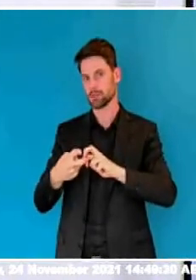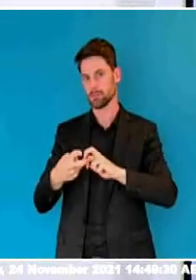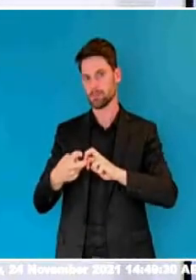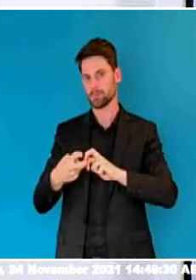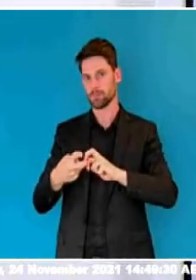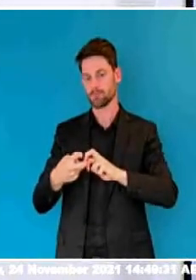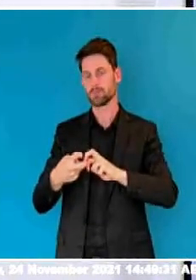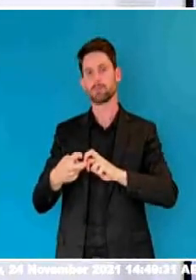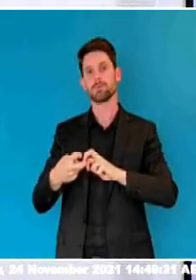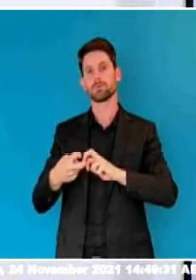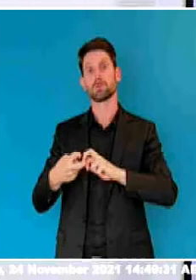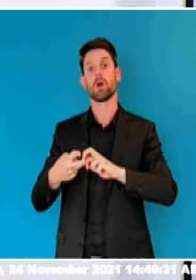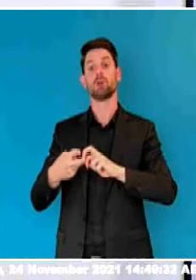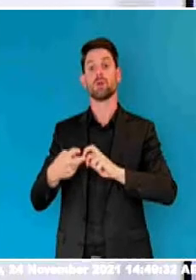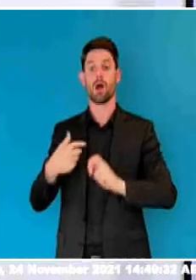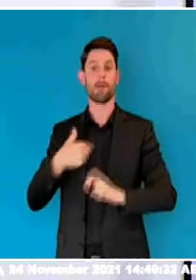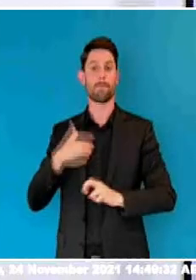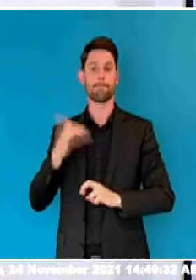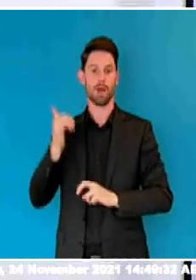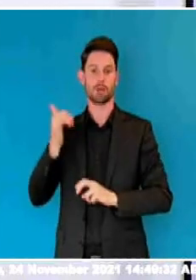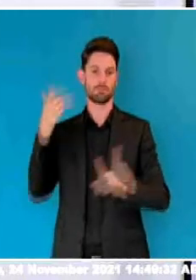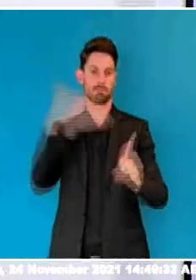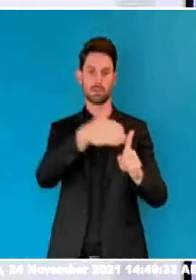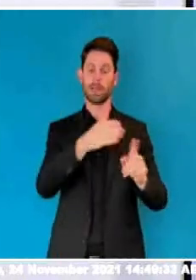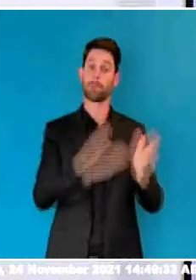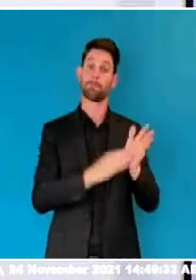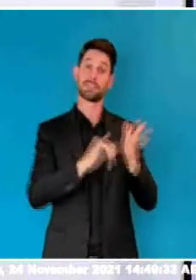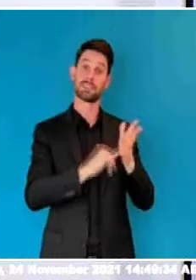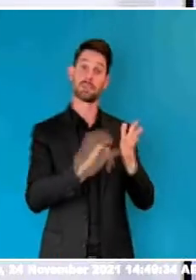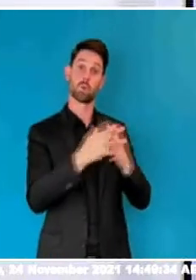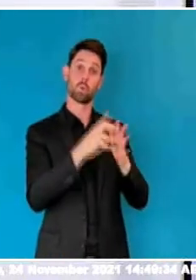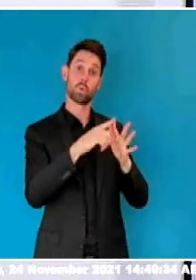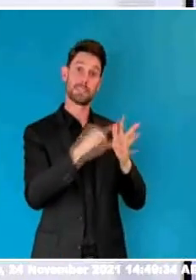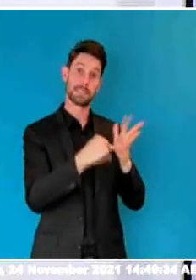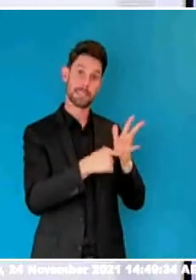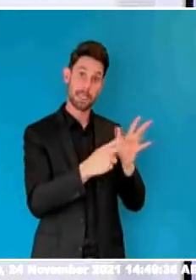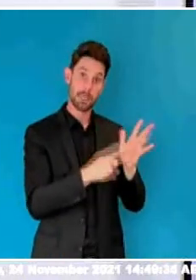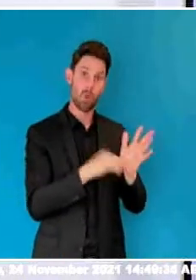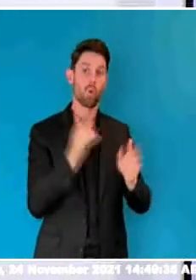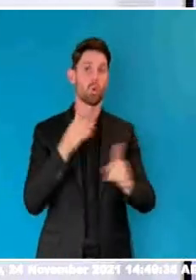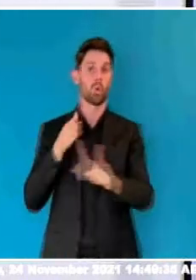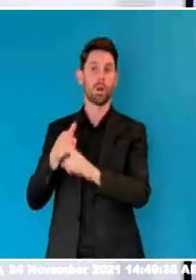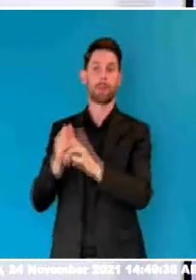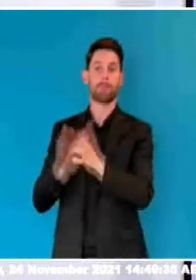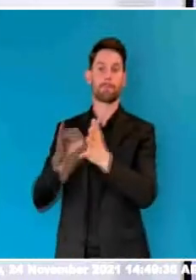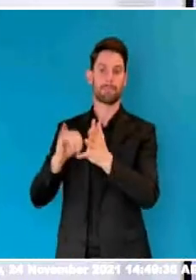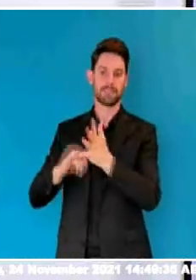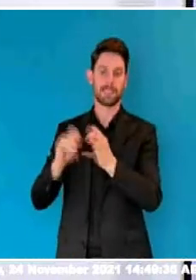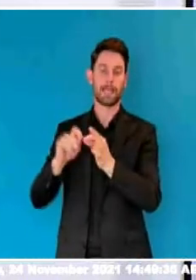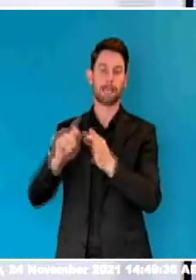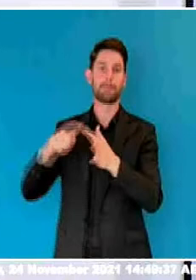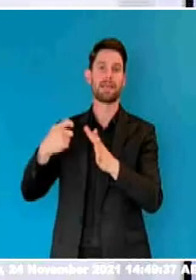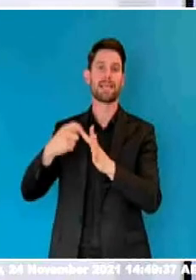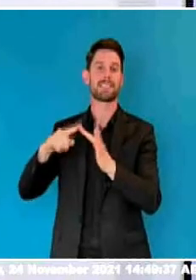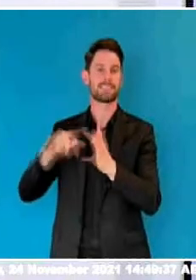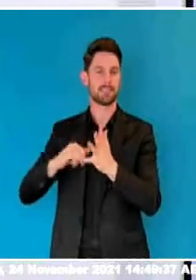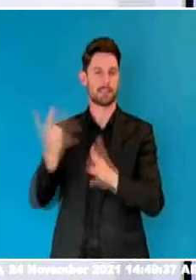Can I ask, Ms Weston and Ms Bekis, in terms of the regulatory role of Comcare but also